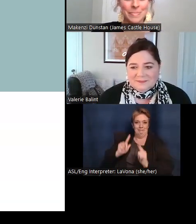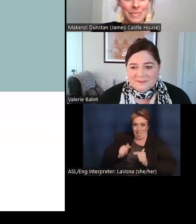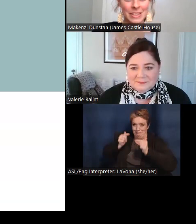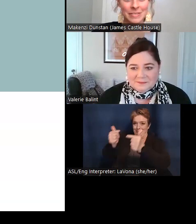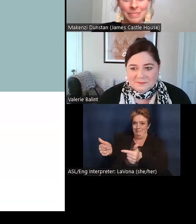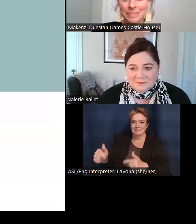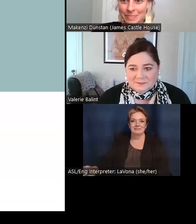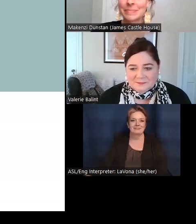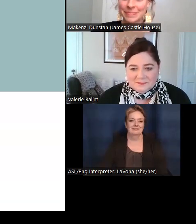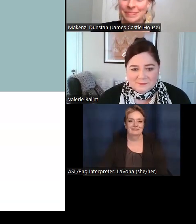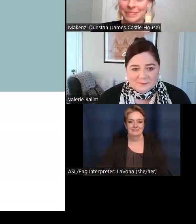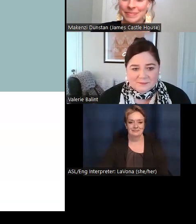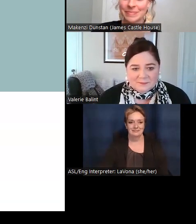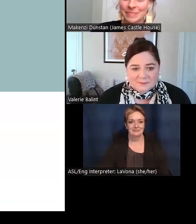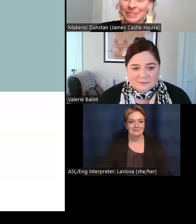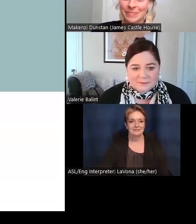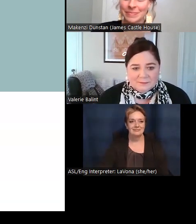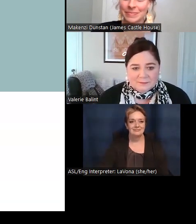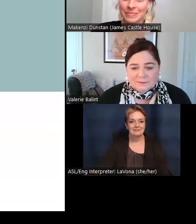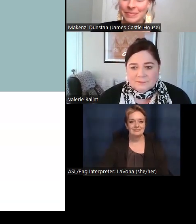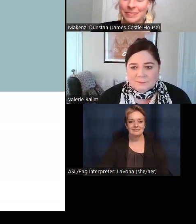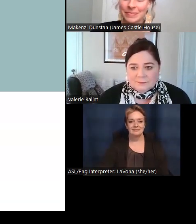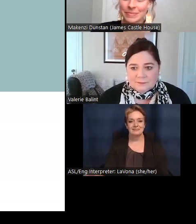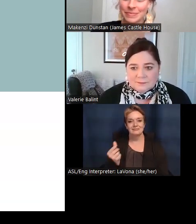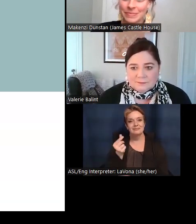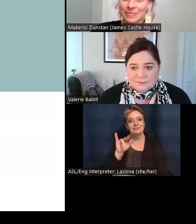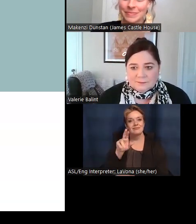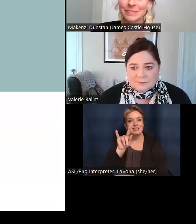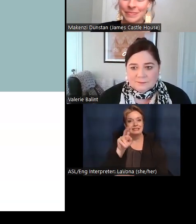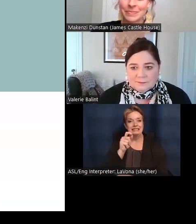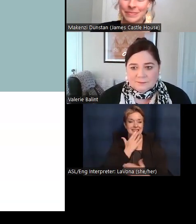Well, Makenzi, thank you for the introduction and the suggested road trip across the south,